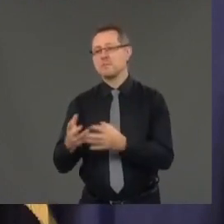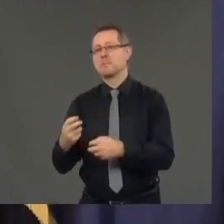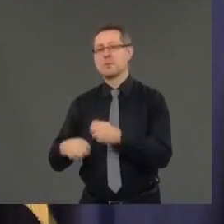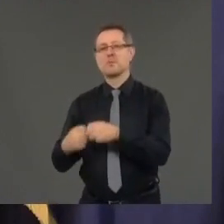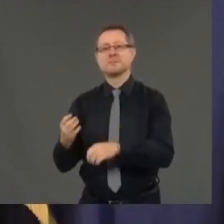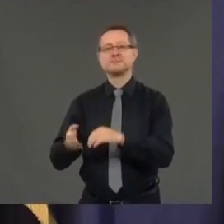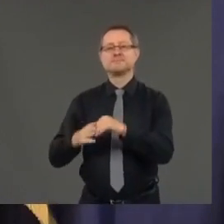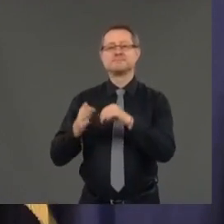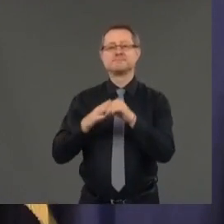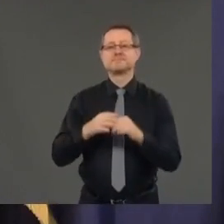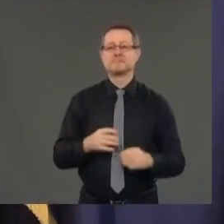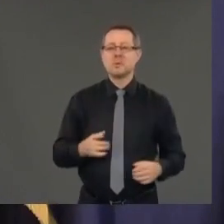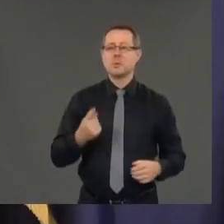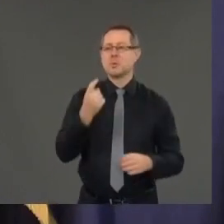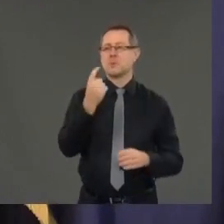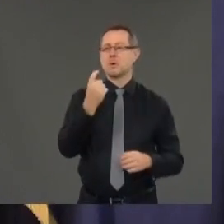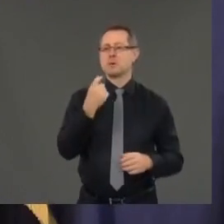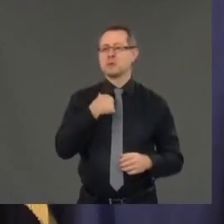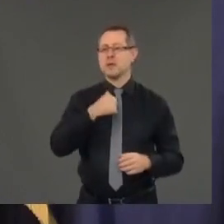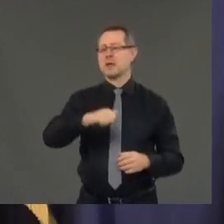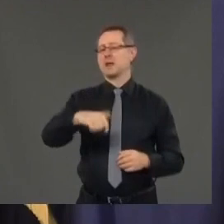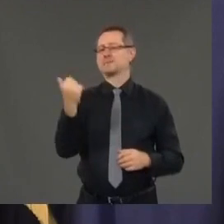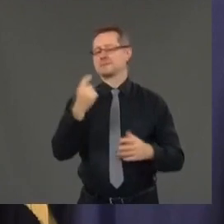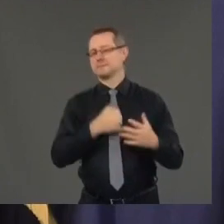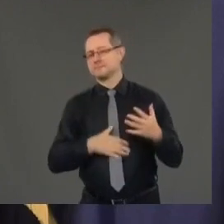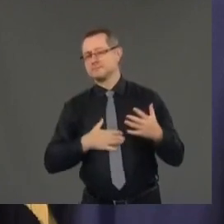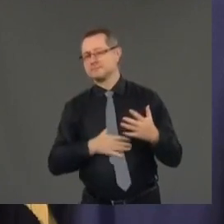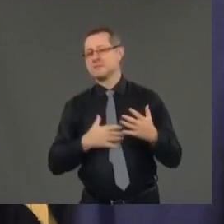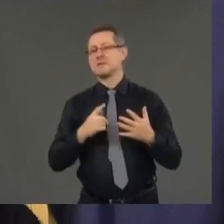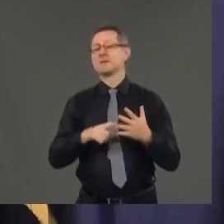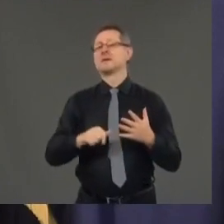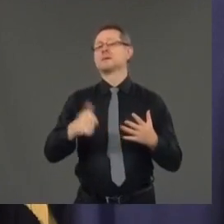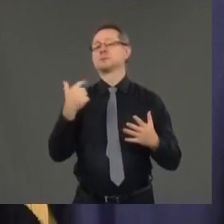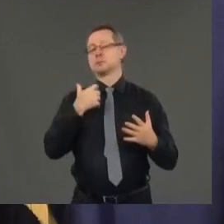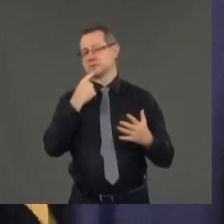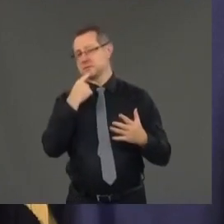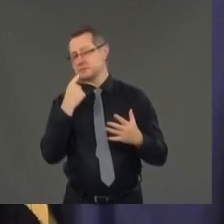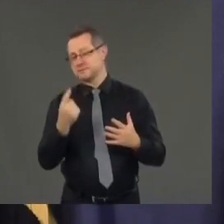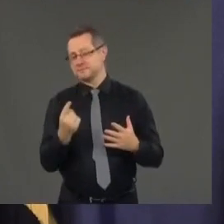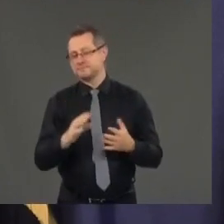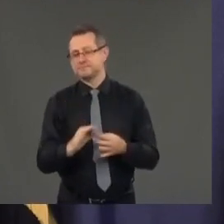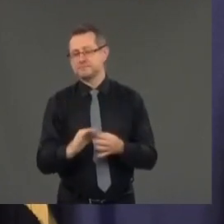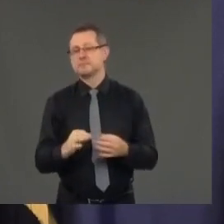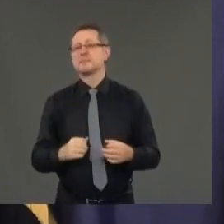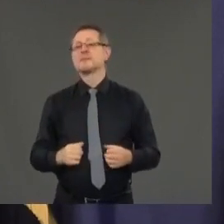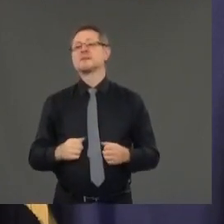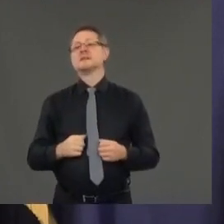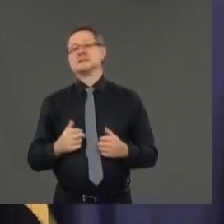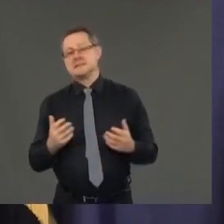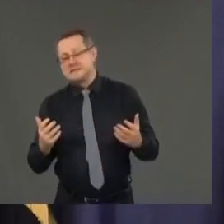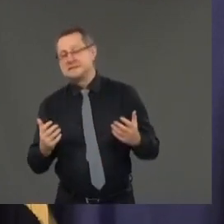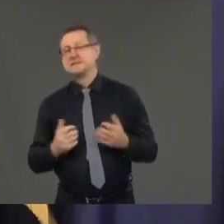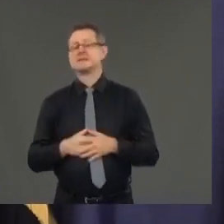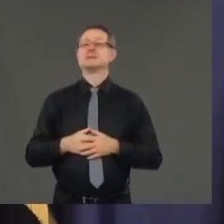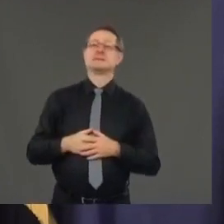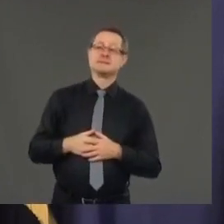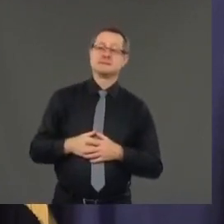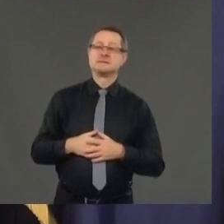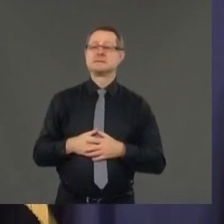AND THE OTHER FACT IS THE